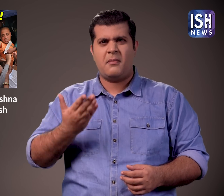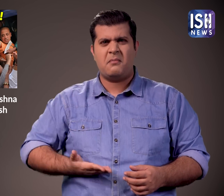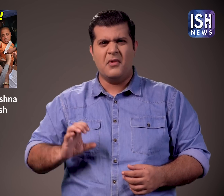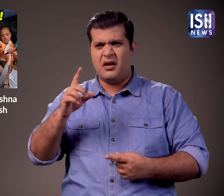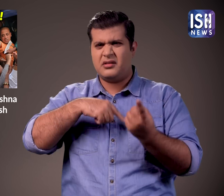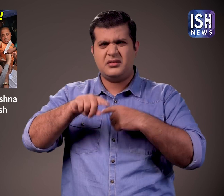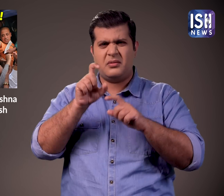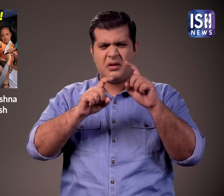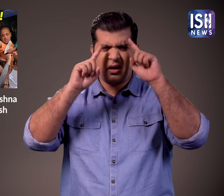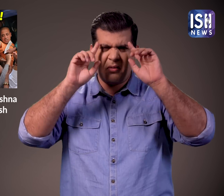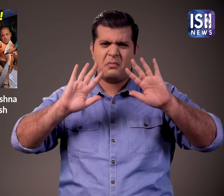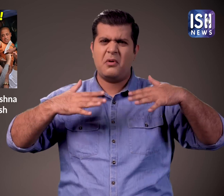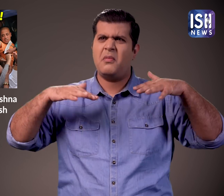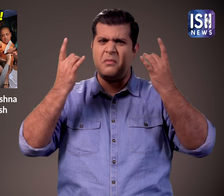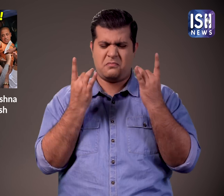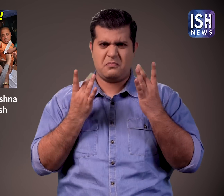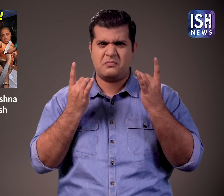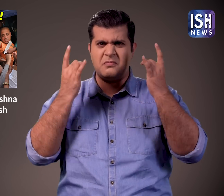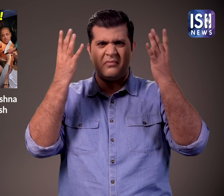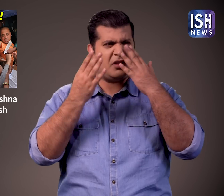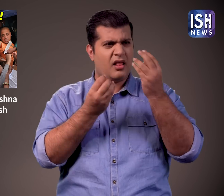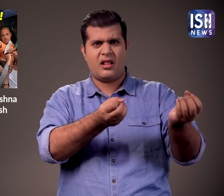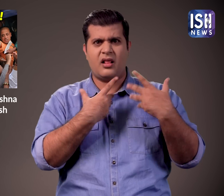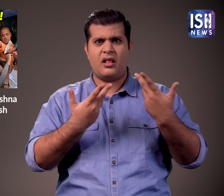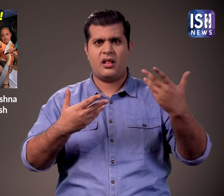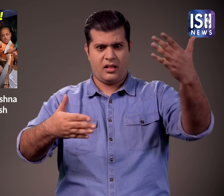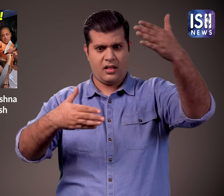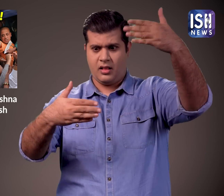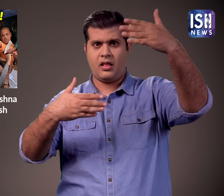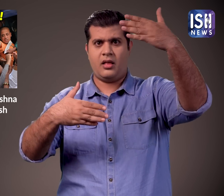People were furious at this and felt insulted.